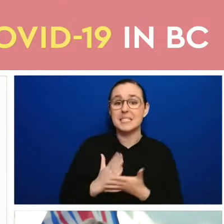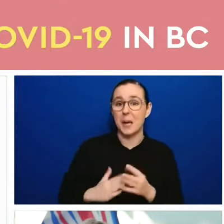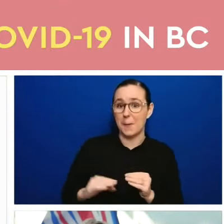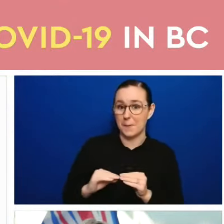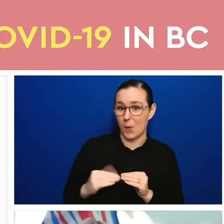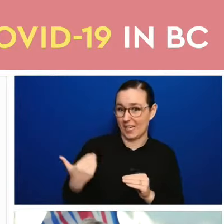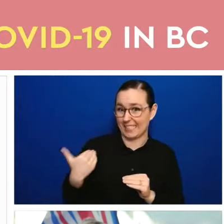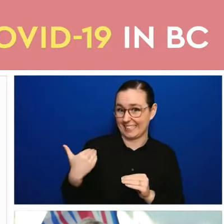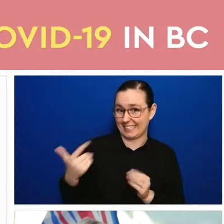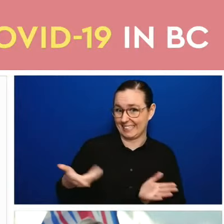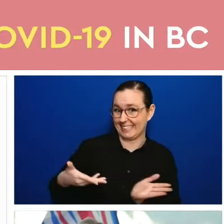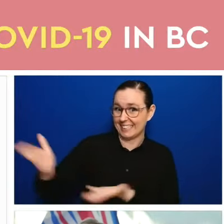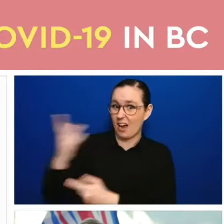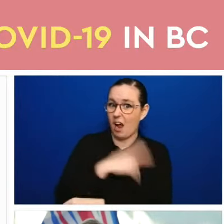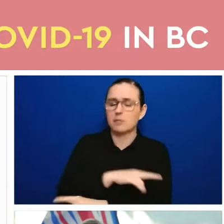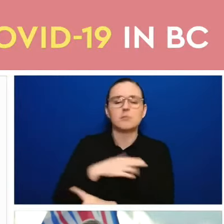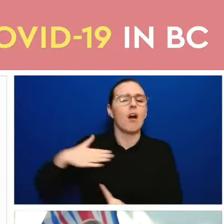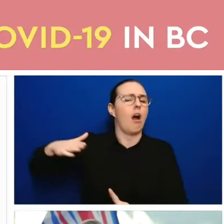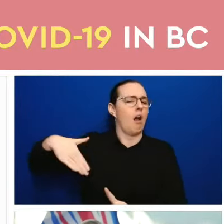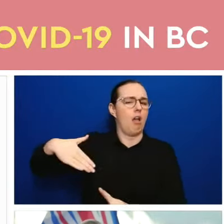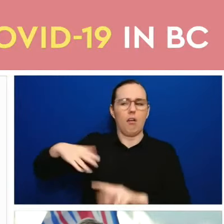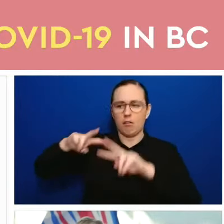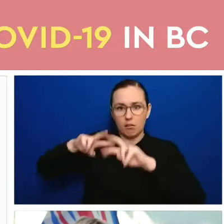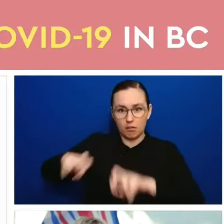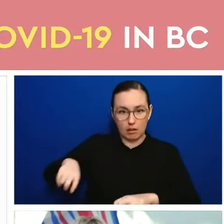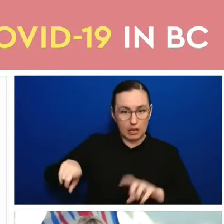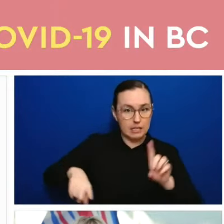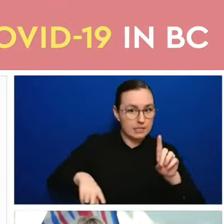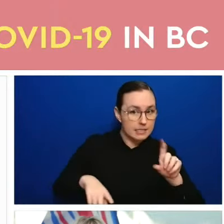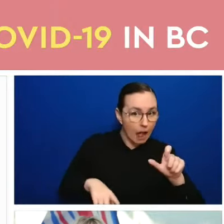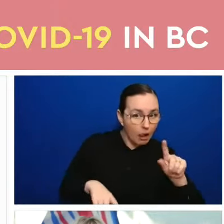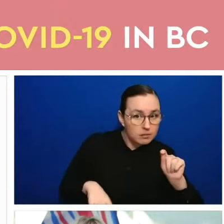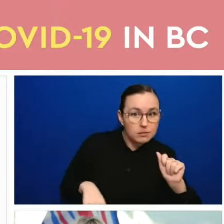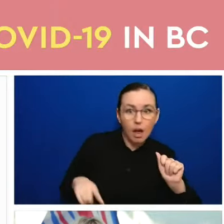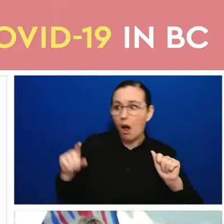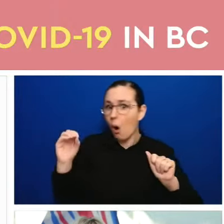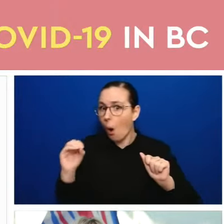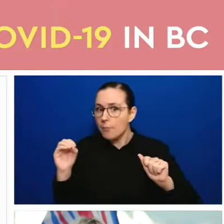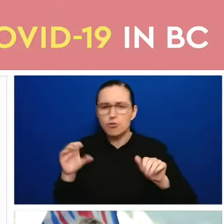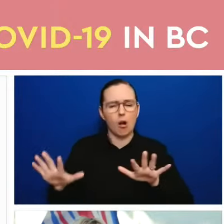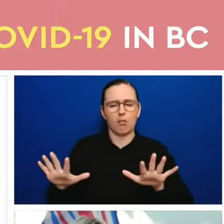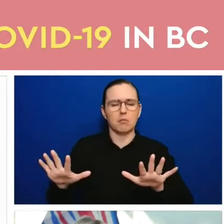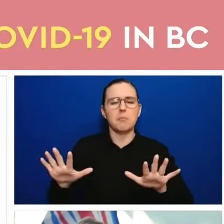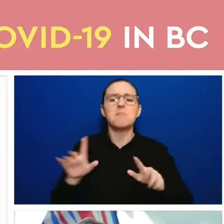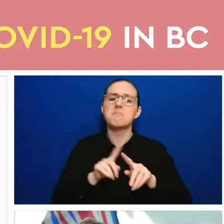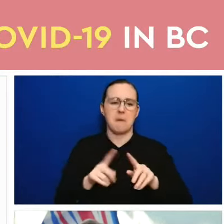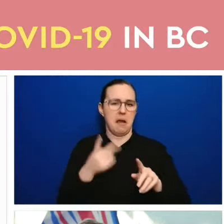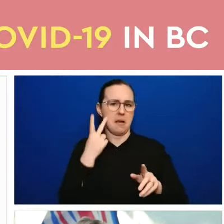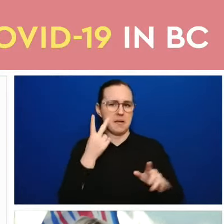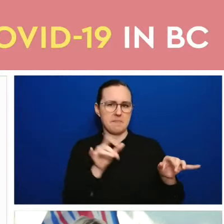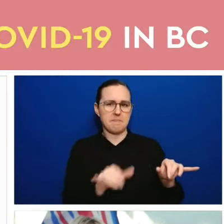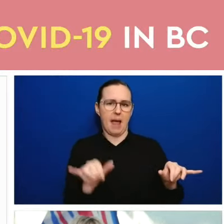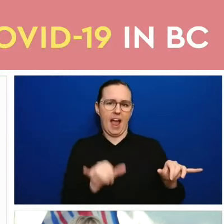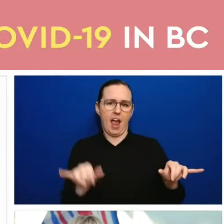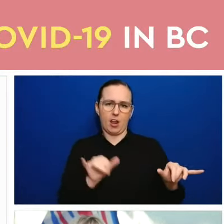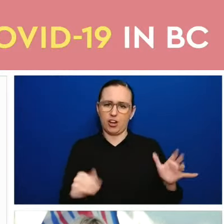sequencing, we see that the that those are more recent